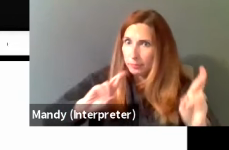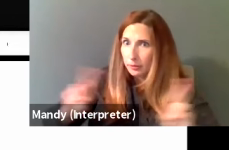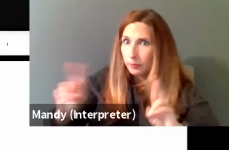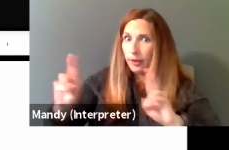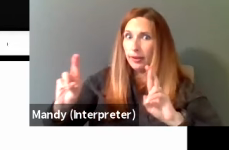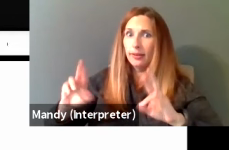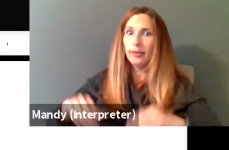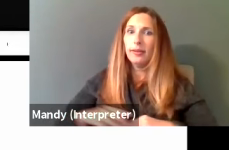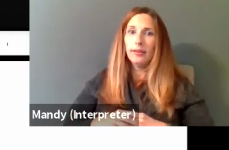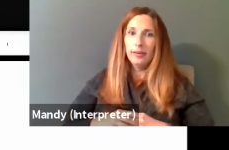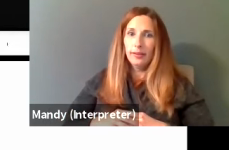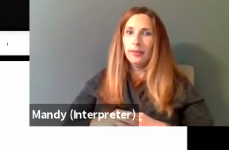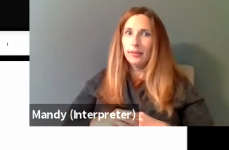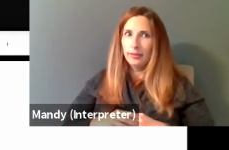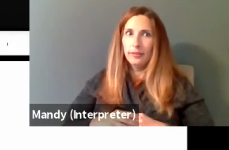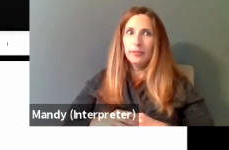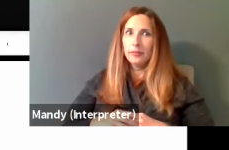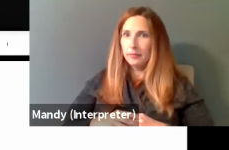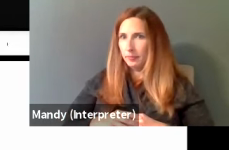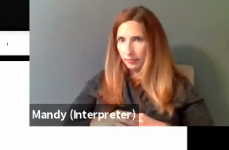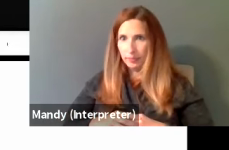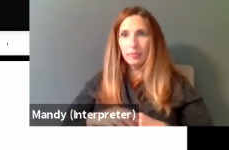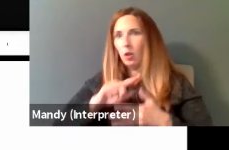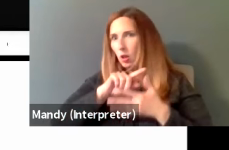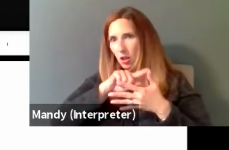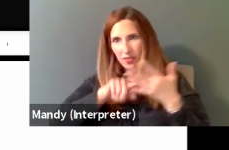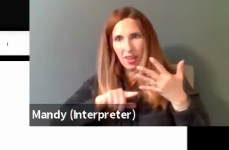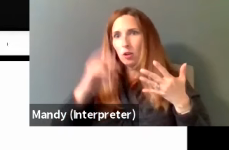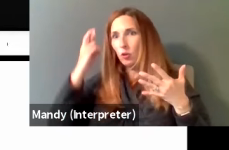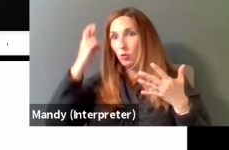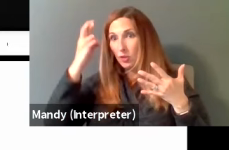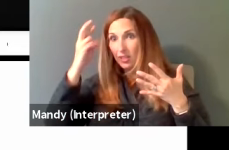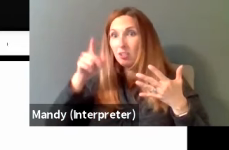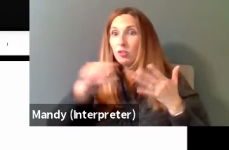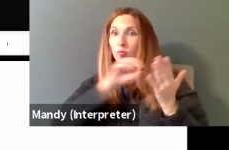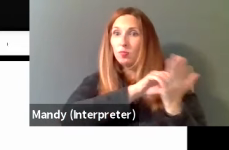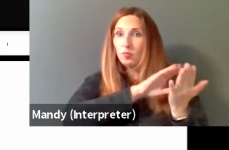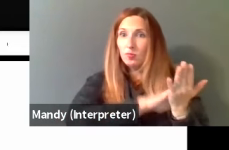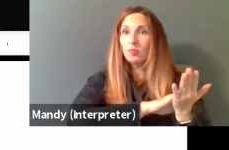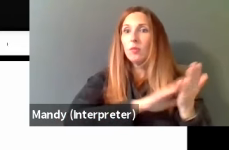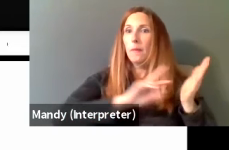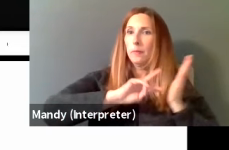these are reasons that are going to go right into the purpose of your language access plan.